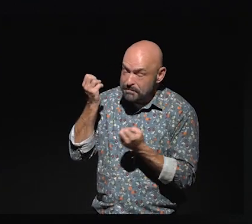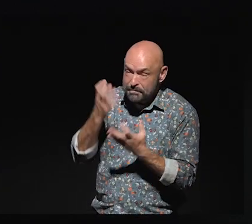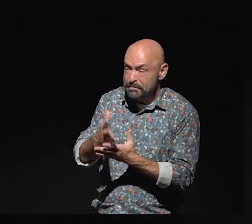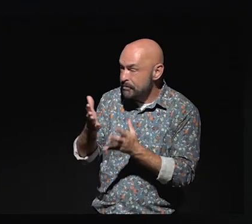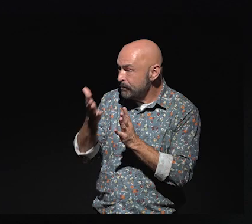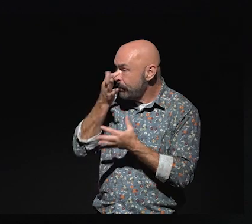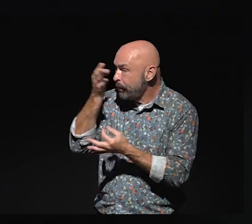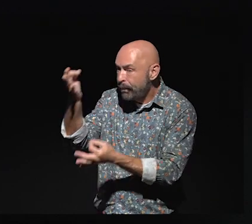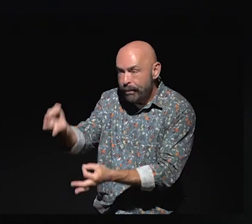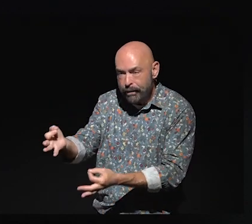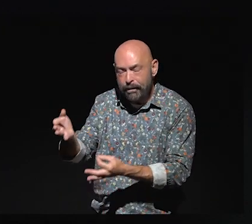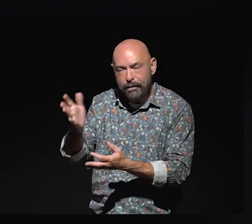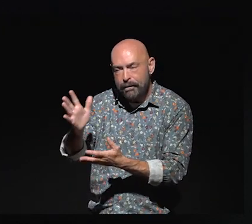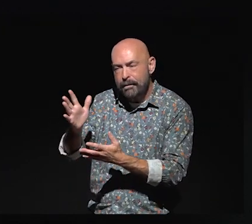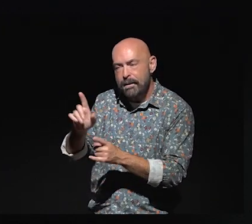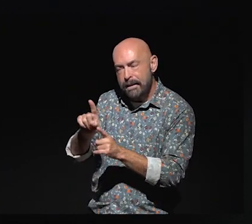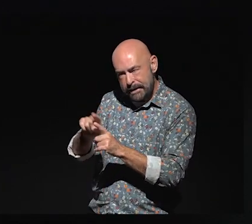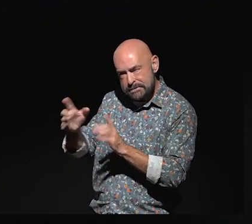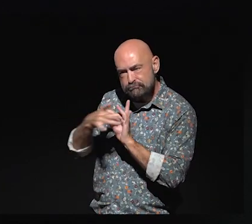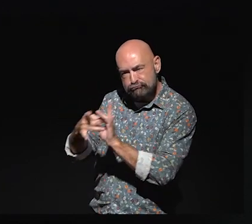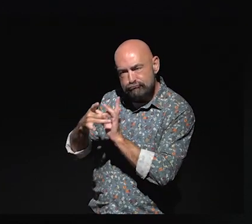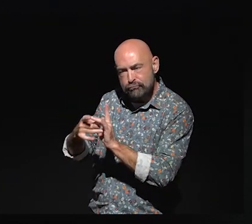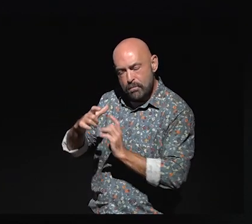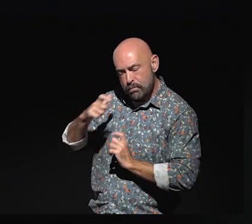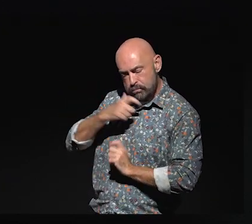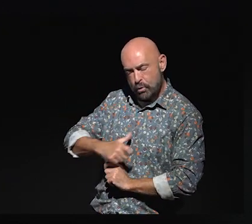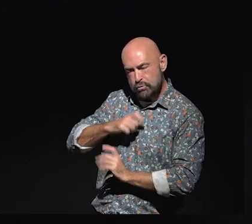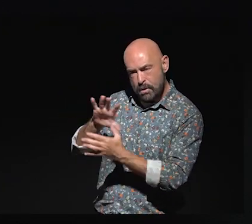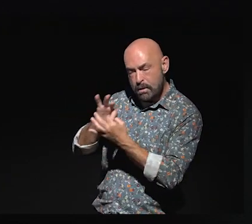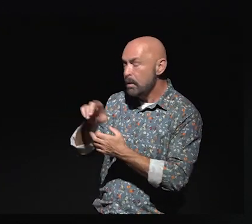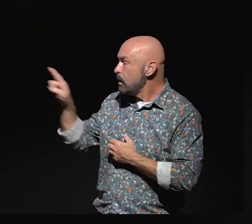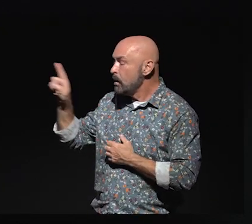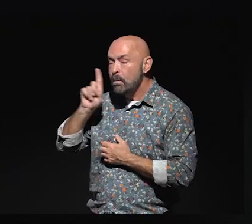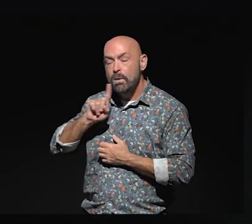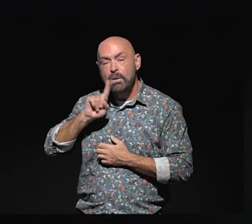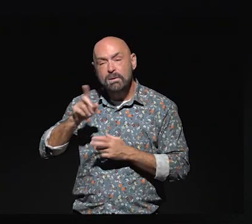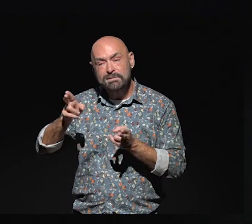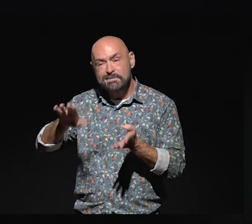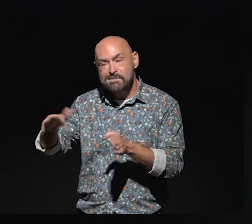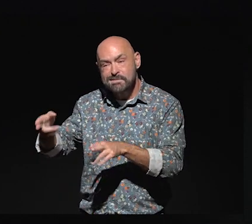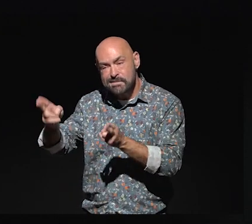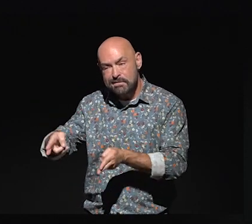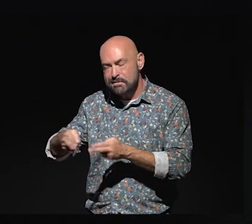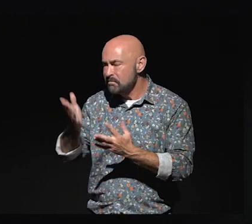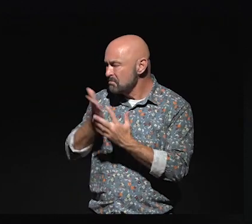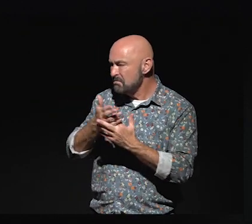and deeply, deeply personal. She died in the mid 1850s.